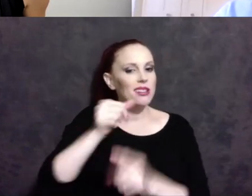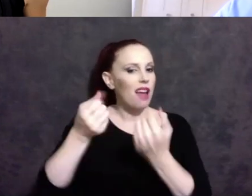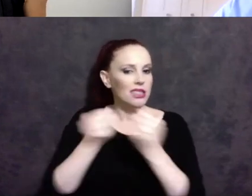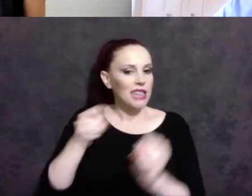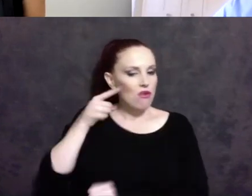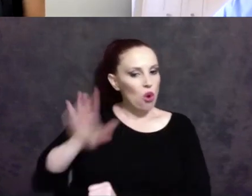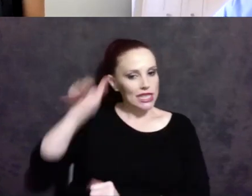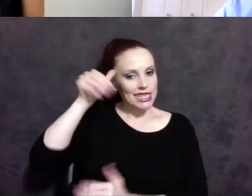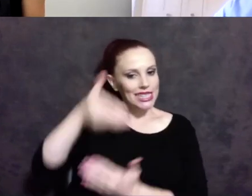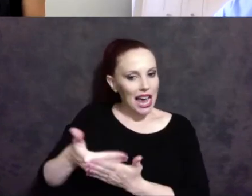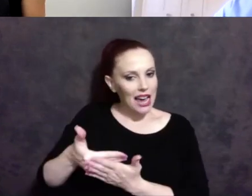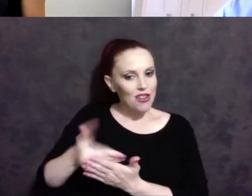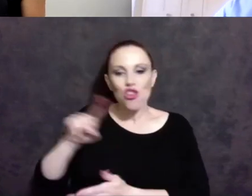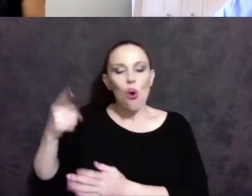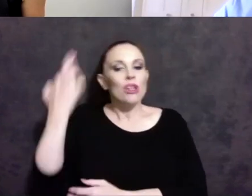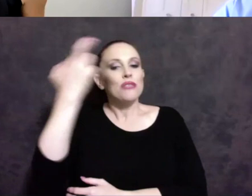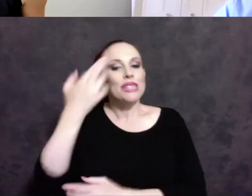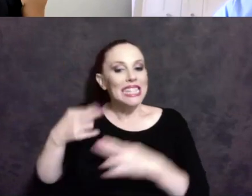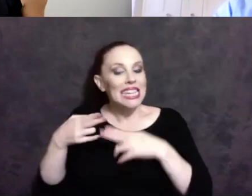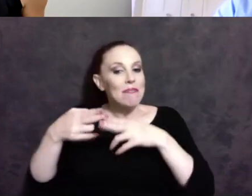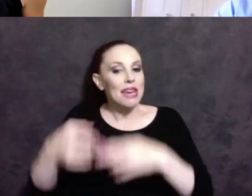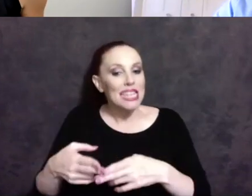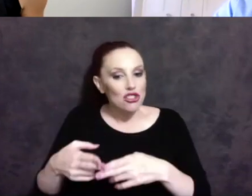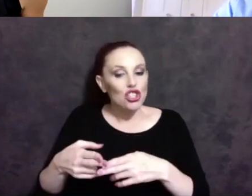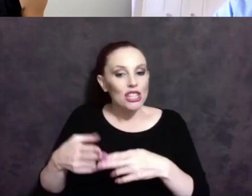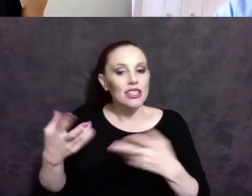The only reason for him to mention that, you know, well, he also mentioned his son was